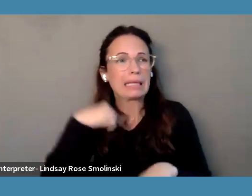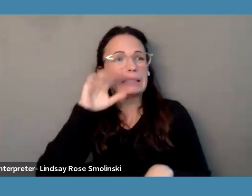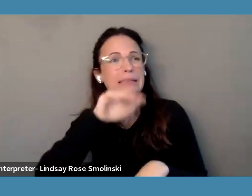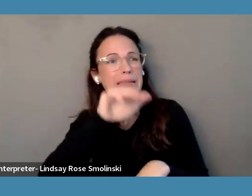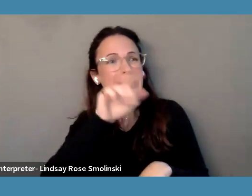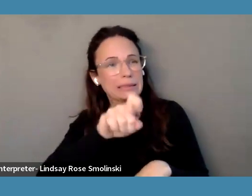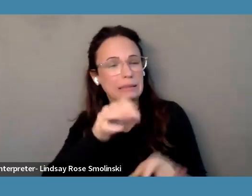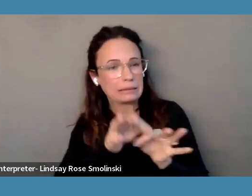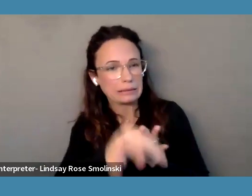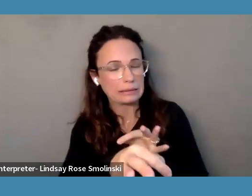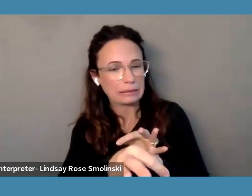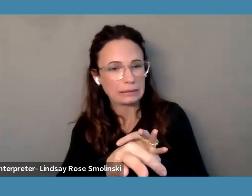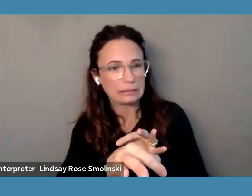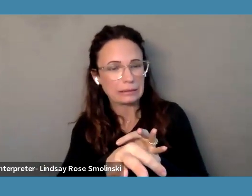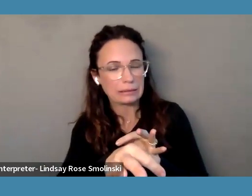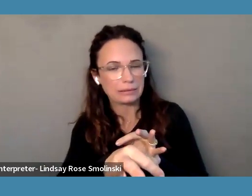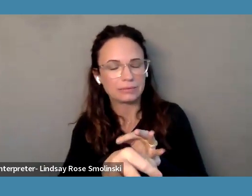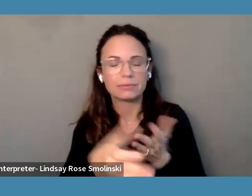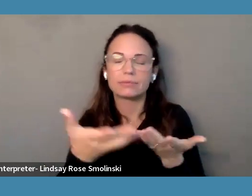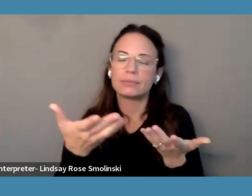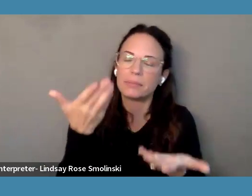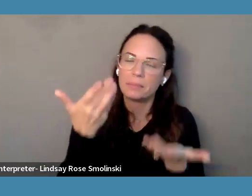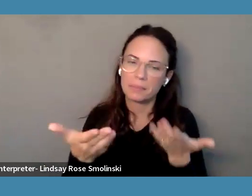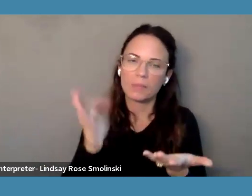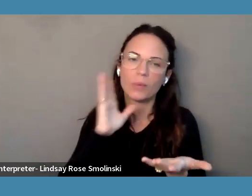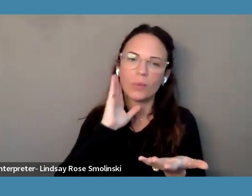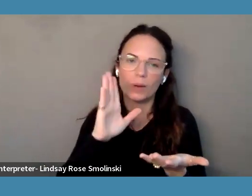and before the hearing date, it is possible that you would still have to show up.